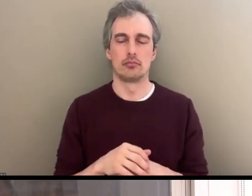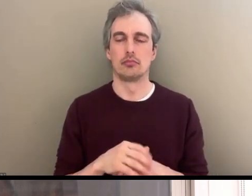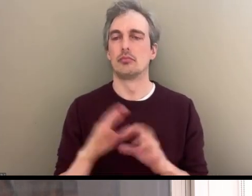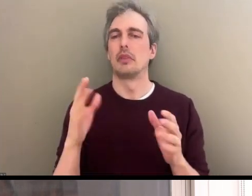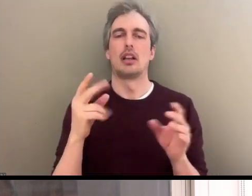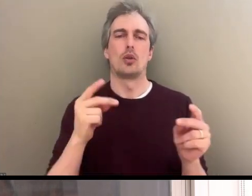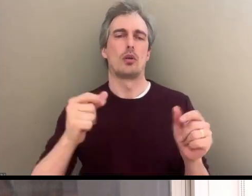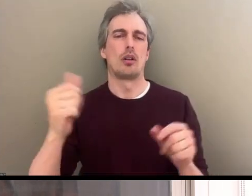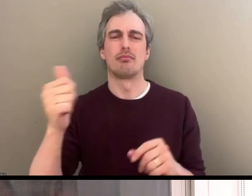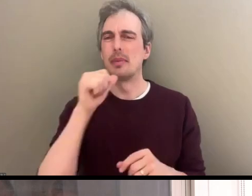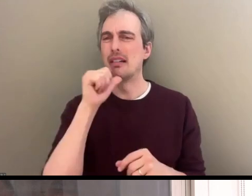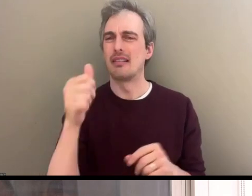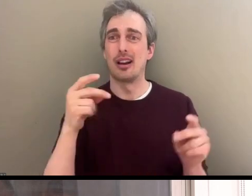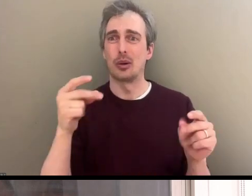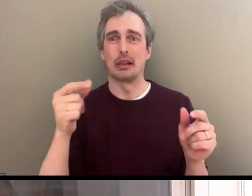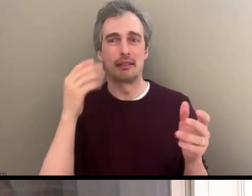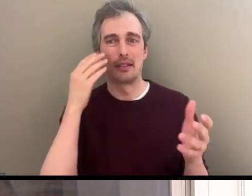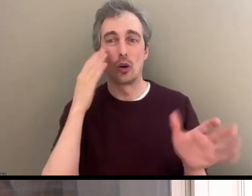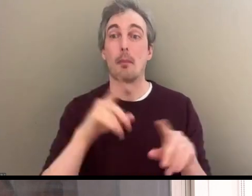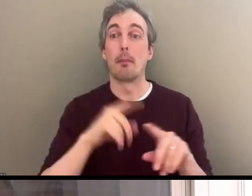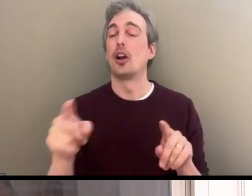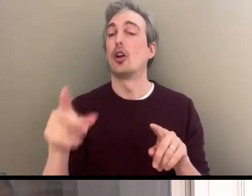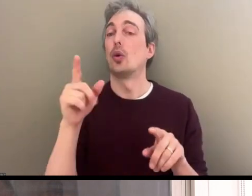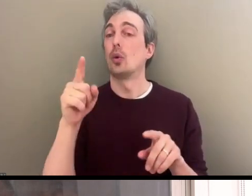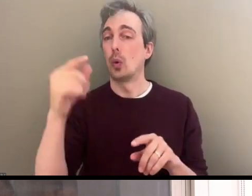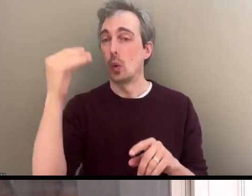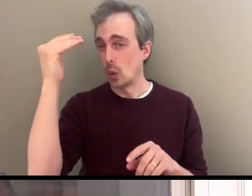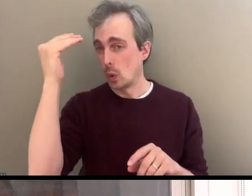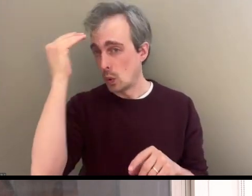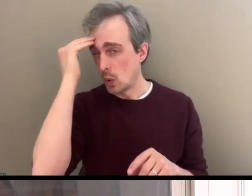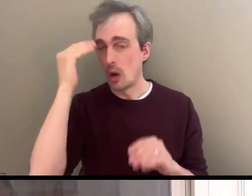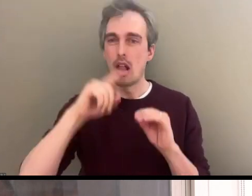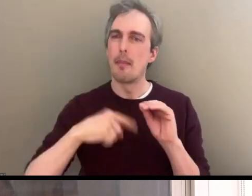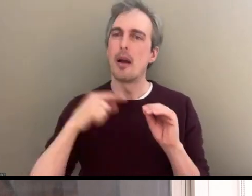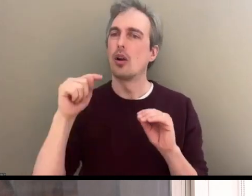What are you... Sorry, are you aware of tools that work well with container-based